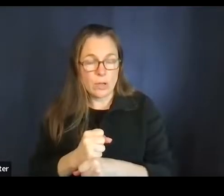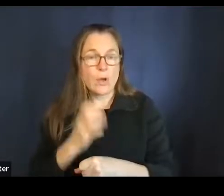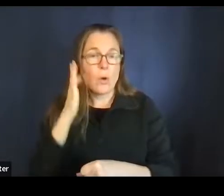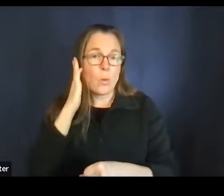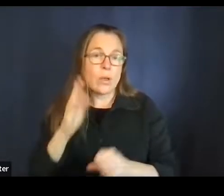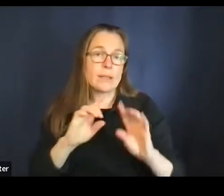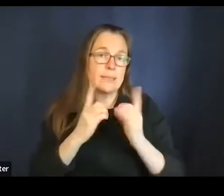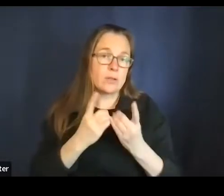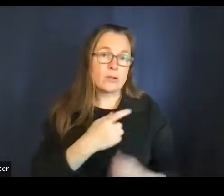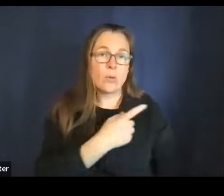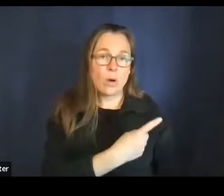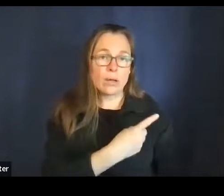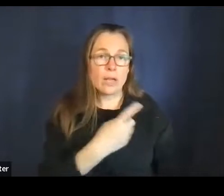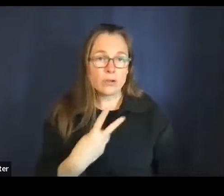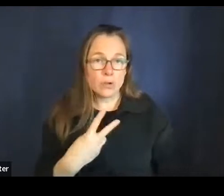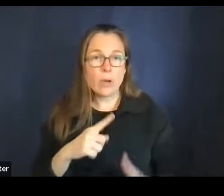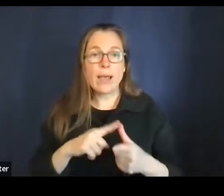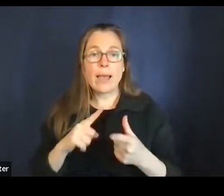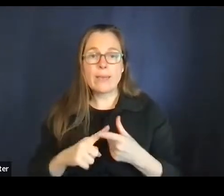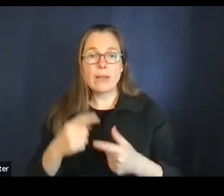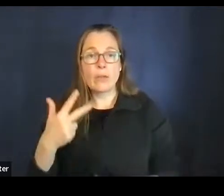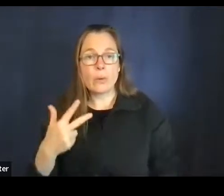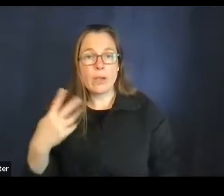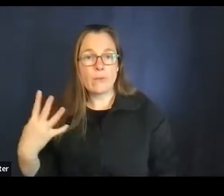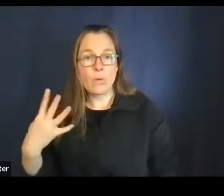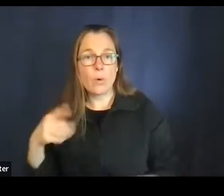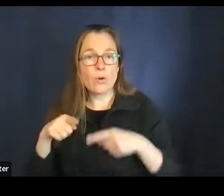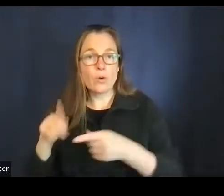and then three and four will be in the midterms.